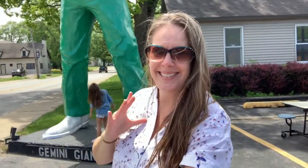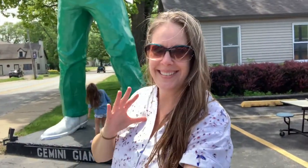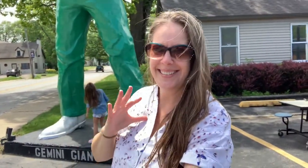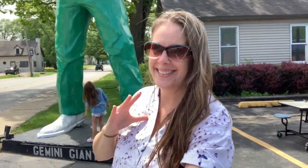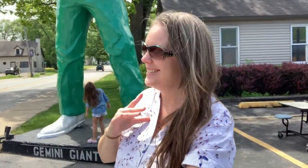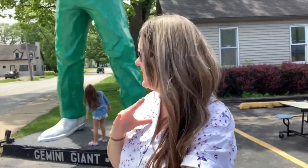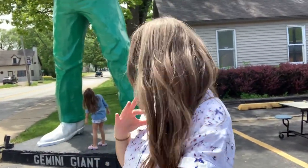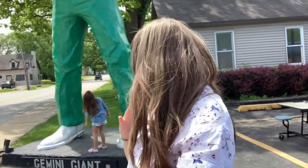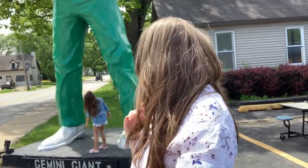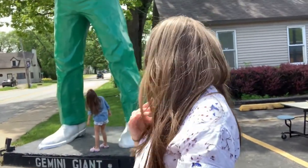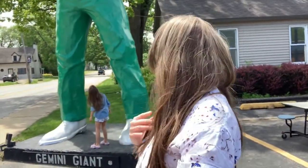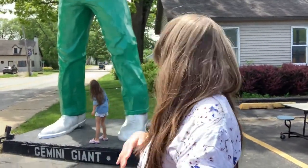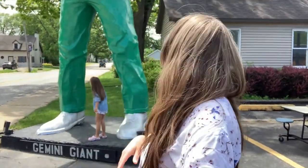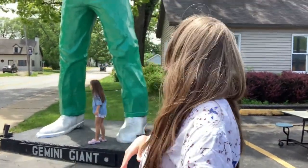Wow, that's so cool!